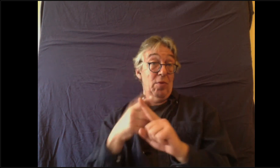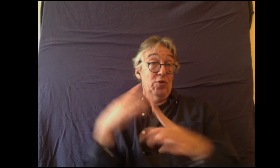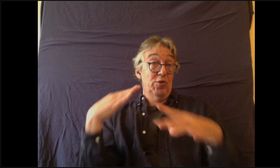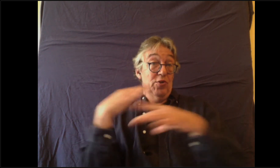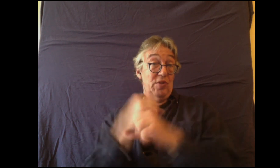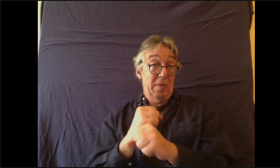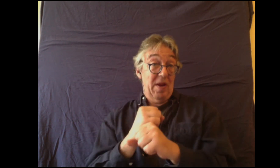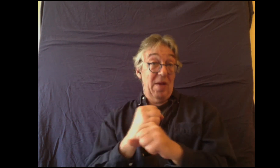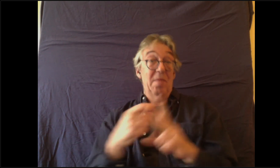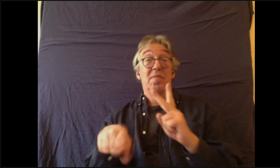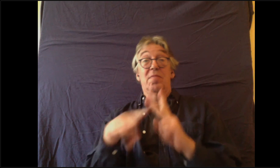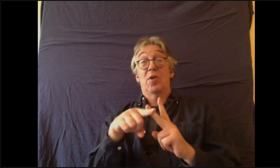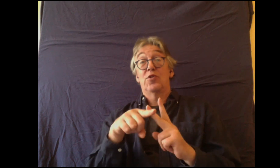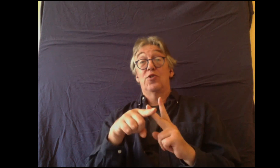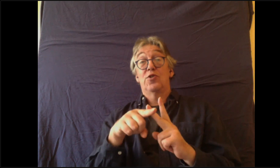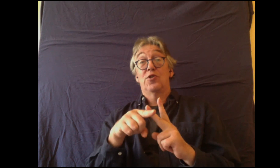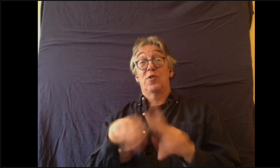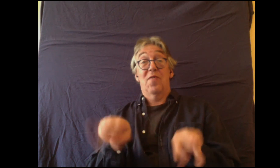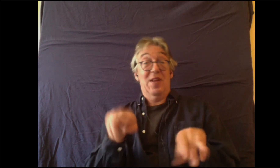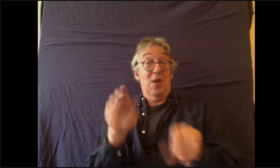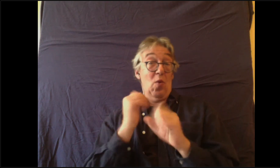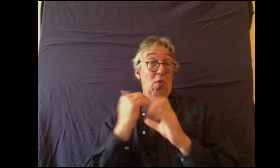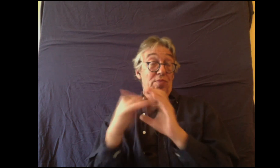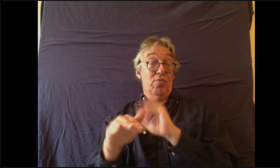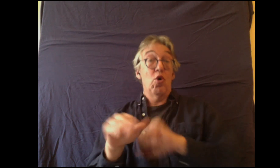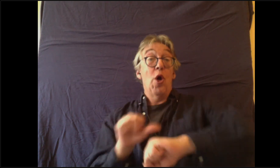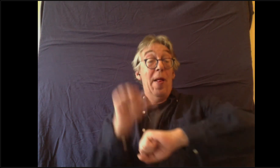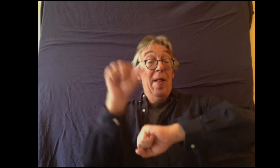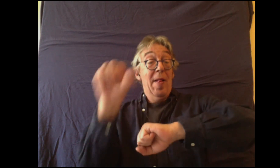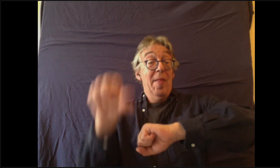So the next webinar will be in two months for i2i.